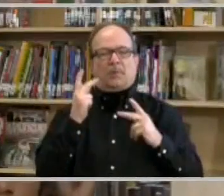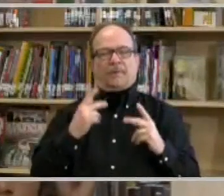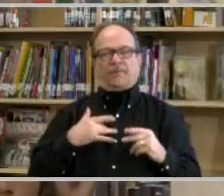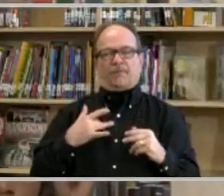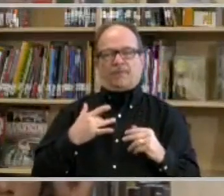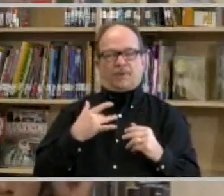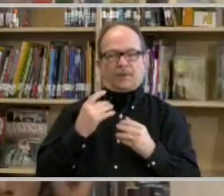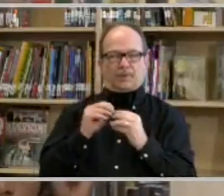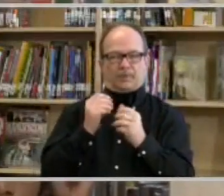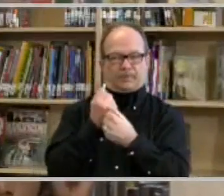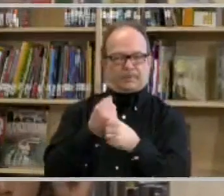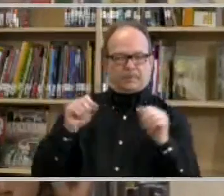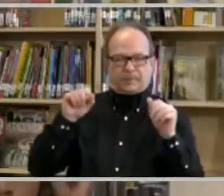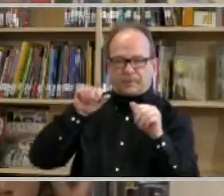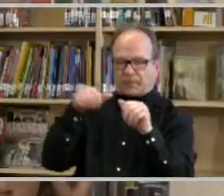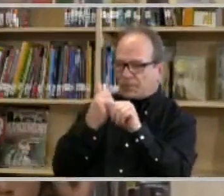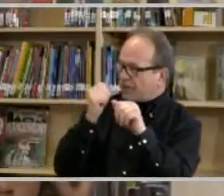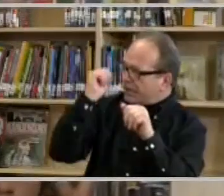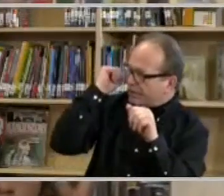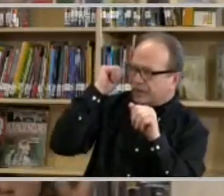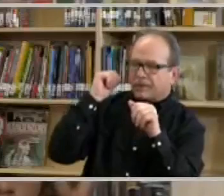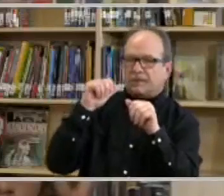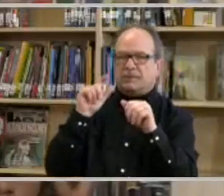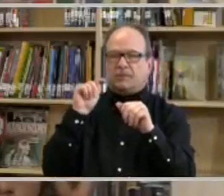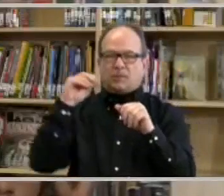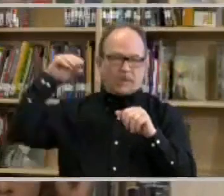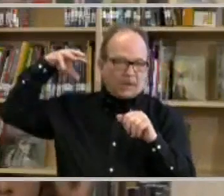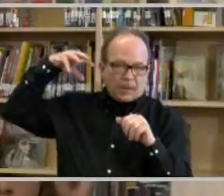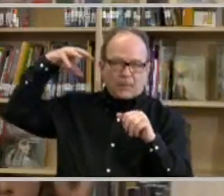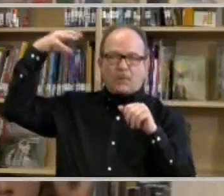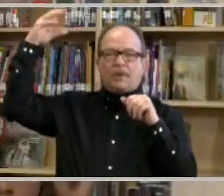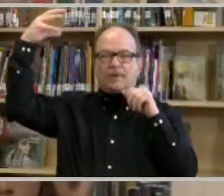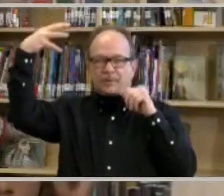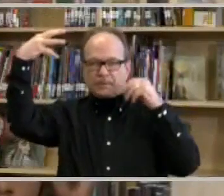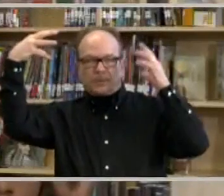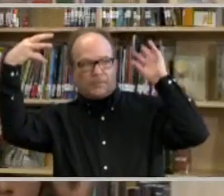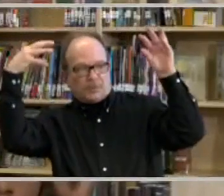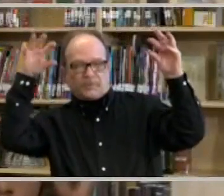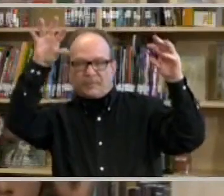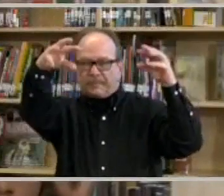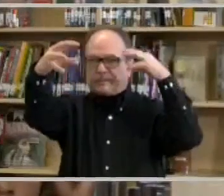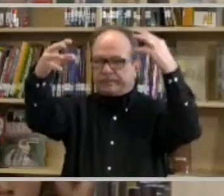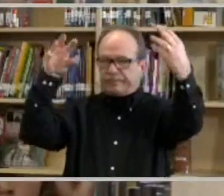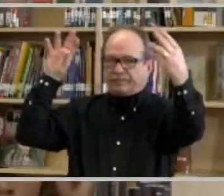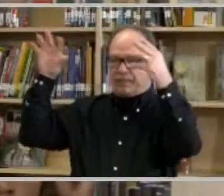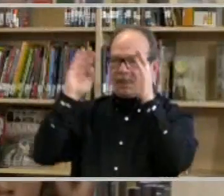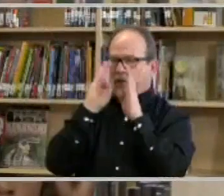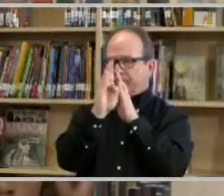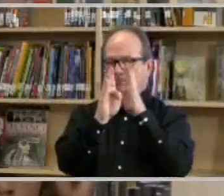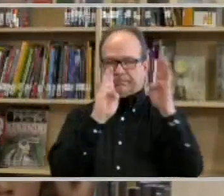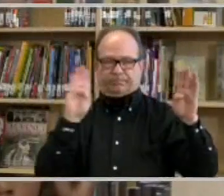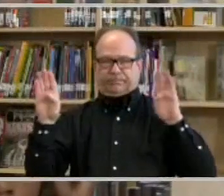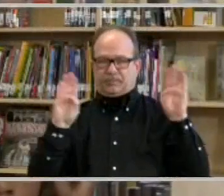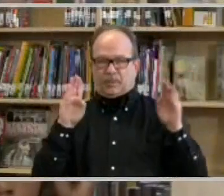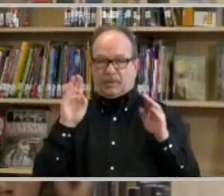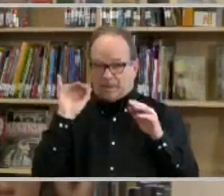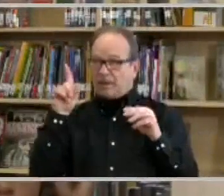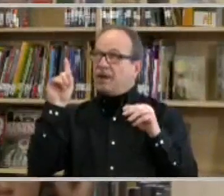RESIDENTS IN ALLEYS, BEHIND HOMES.